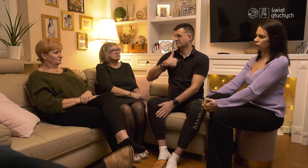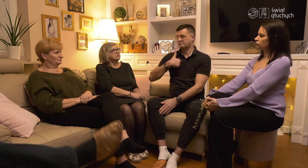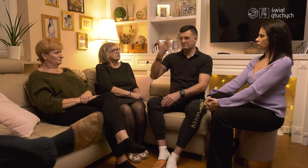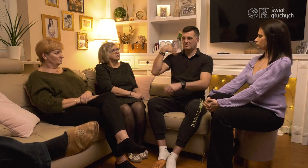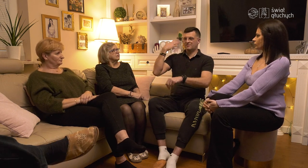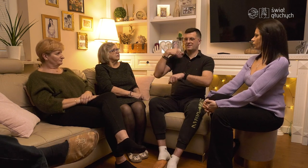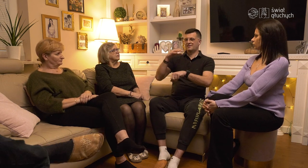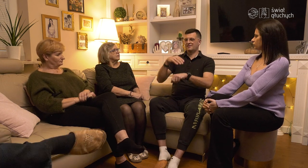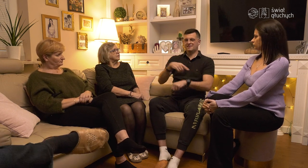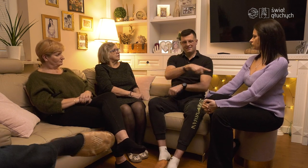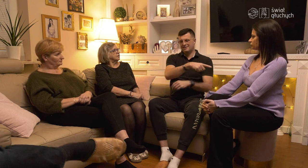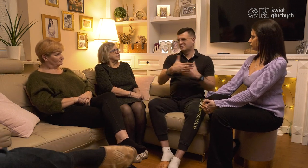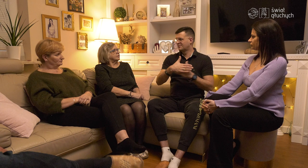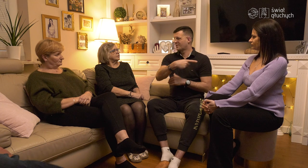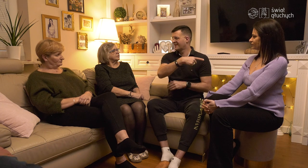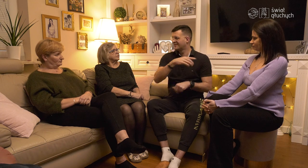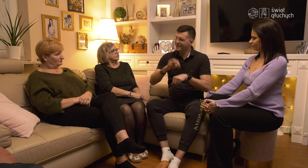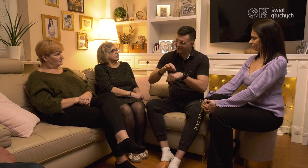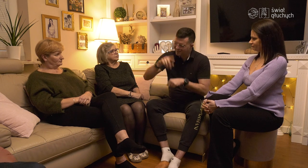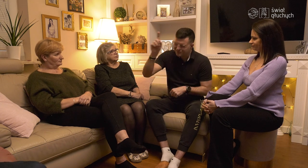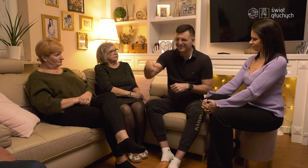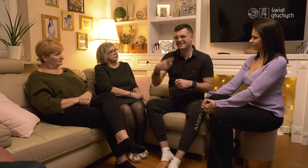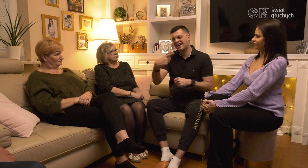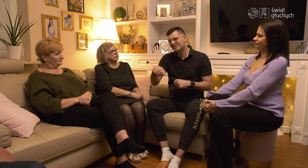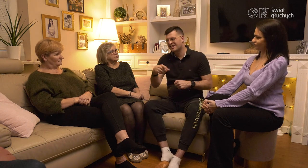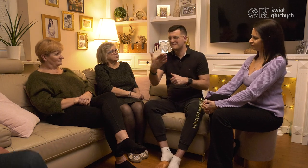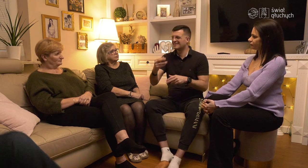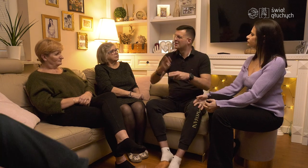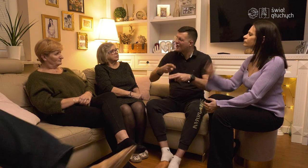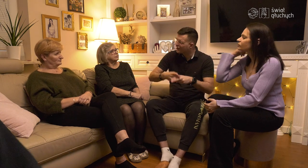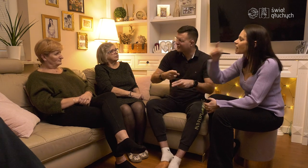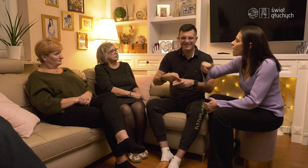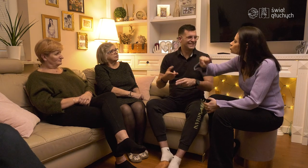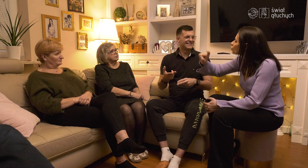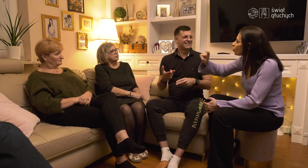[Rafał]: Someday in the past, I with my wife and Dawid - went to do medical exams.